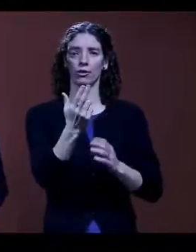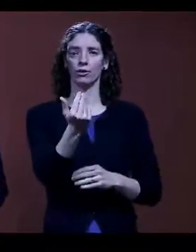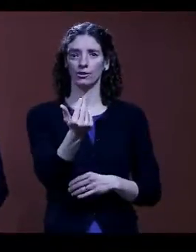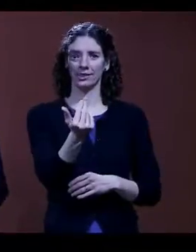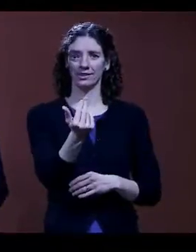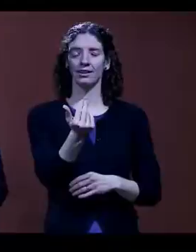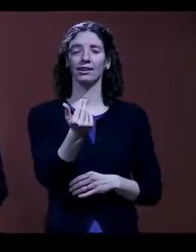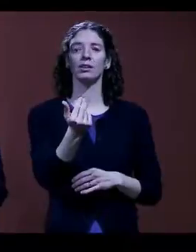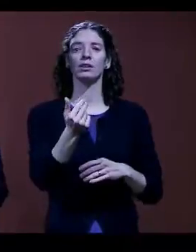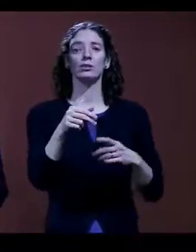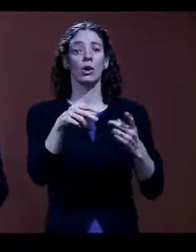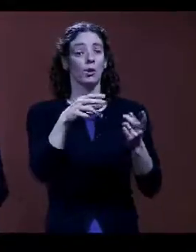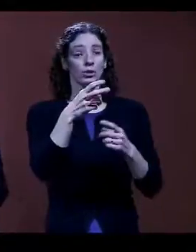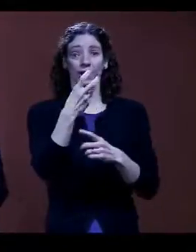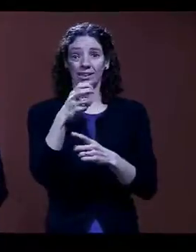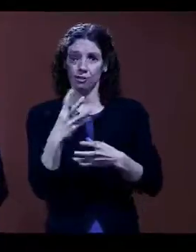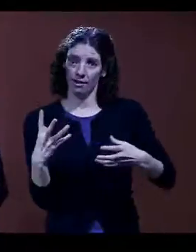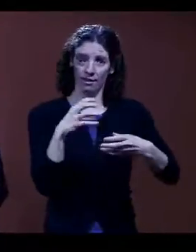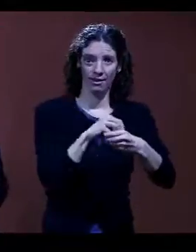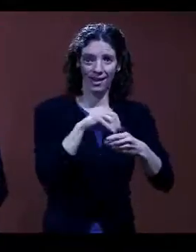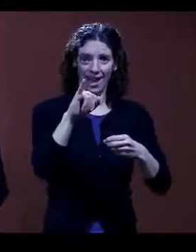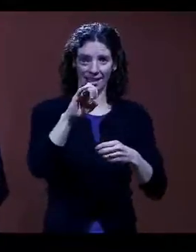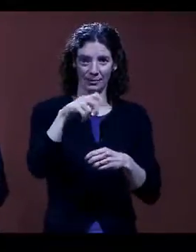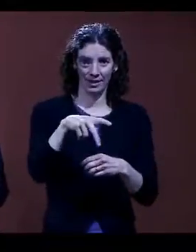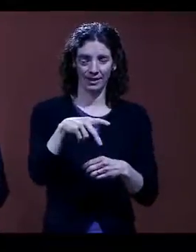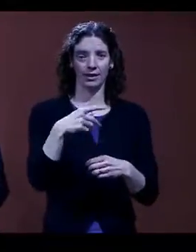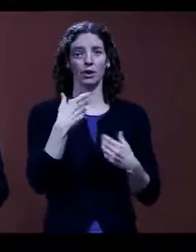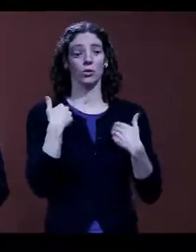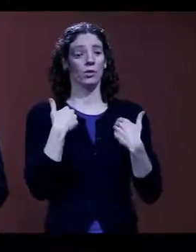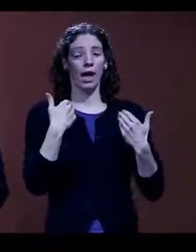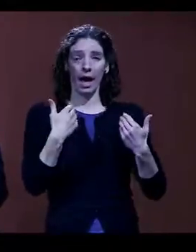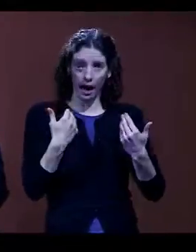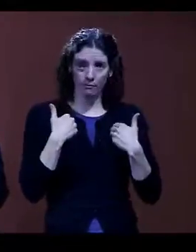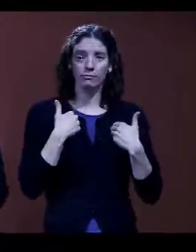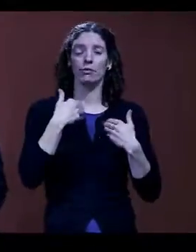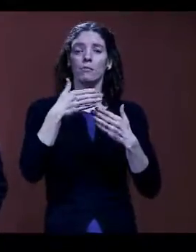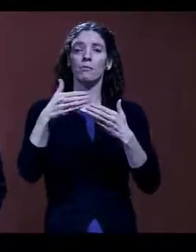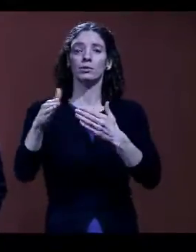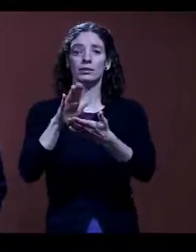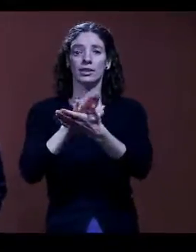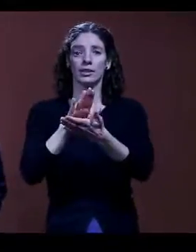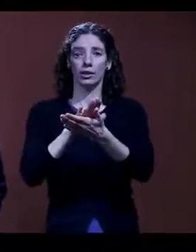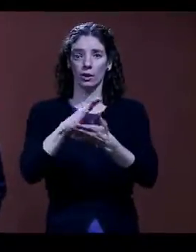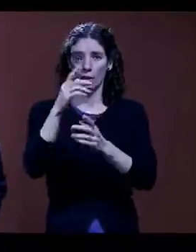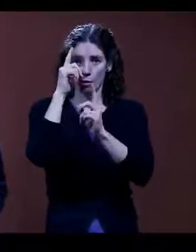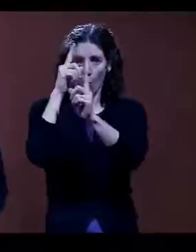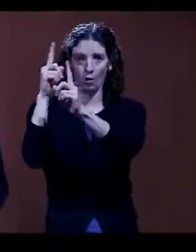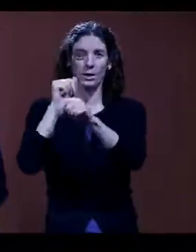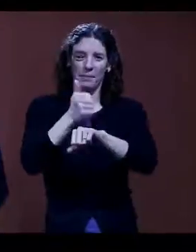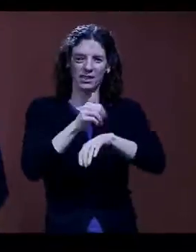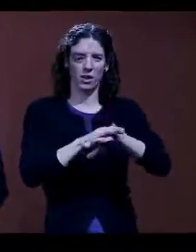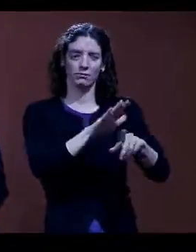so youth having postsecondary goals based on age-appropriate transition assessment and then services